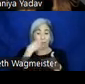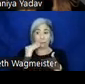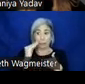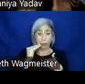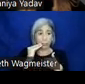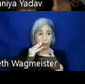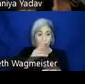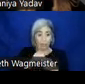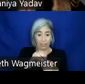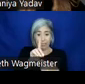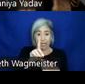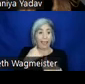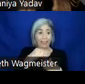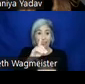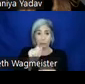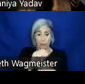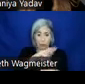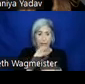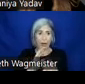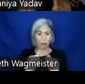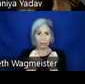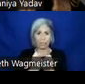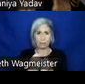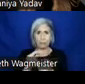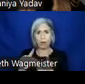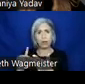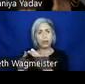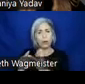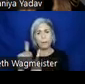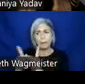team and past experiences of our team members who have worked in the field of disabilities.